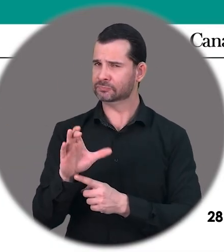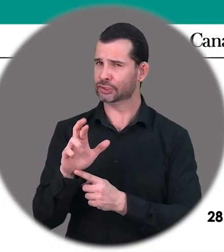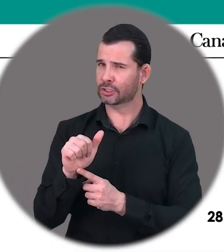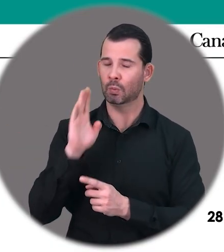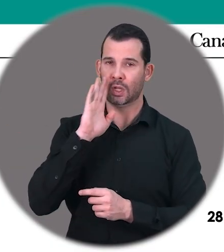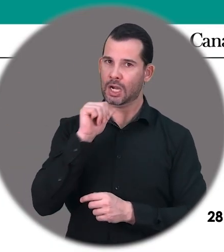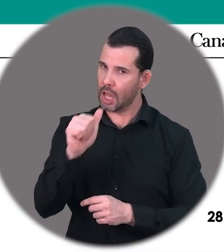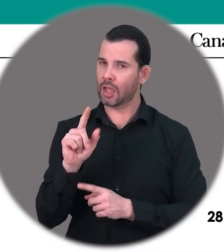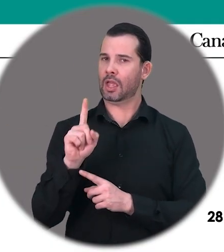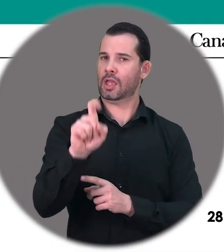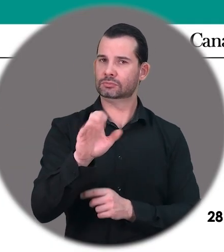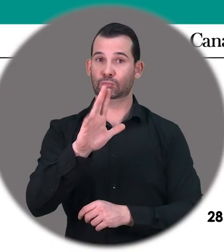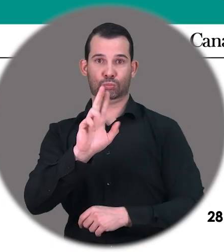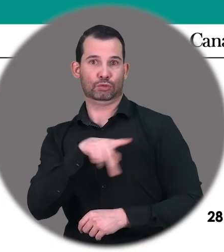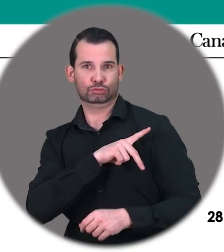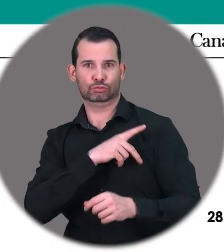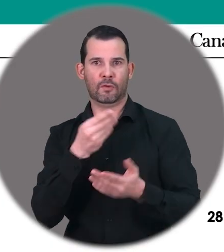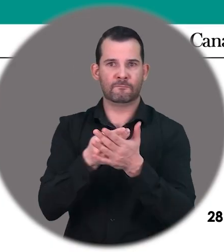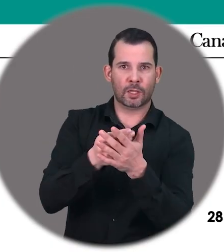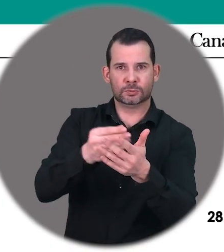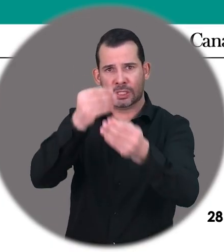The CRA will not ask you for personal